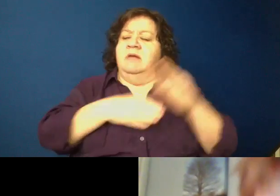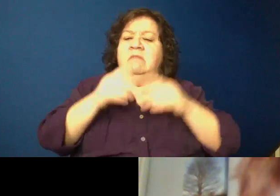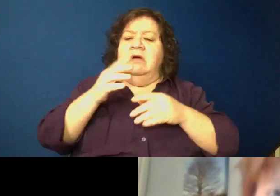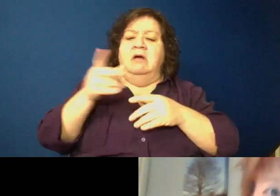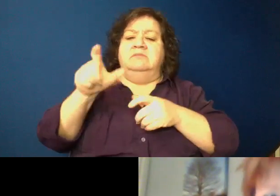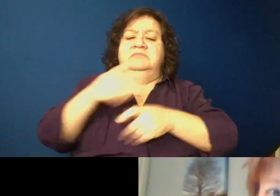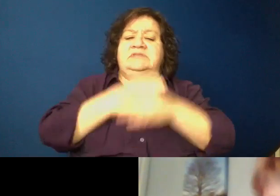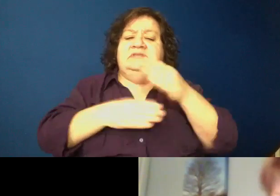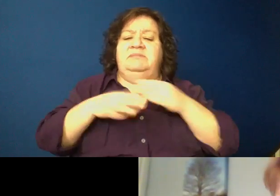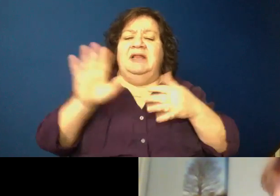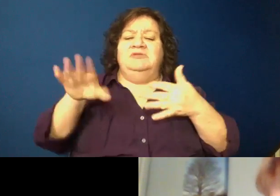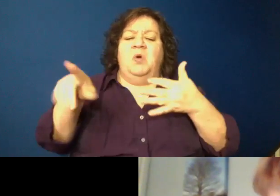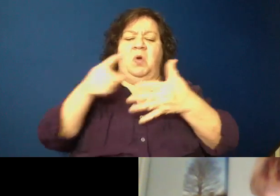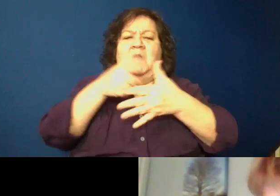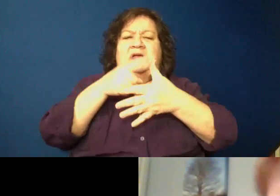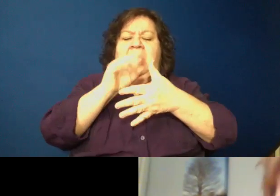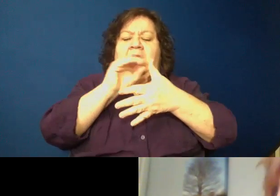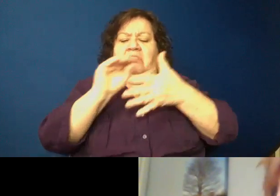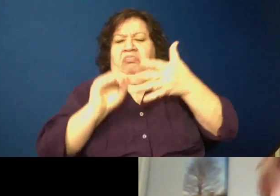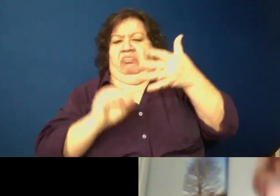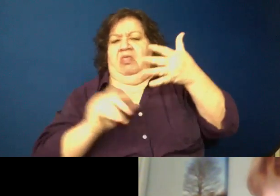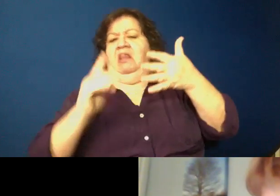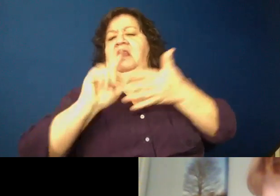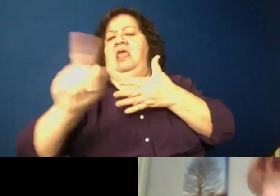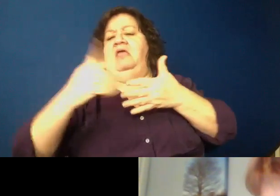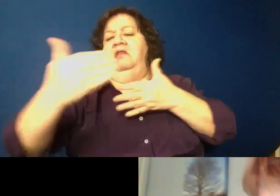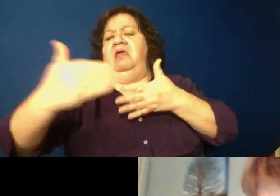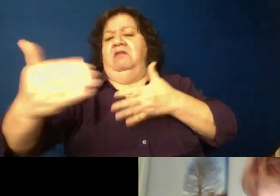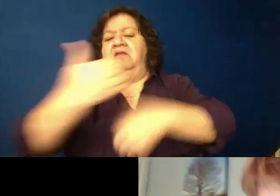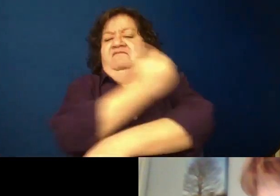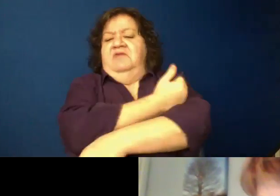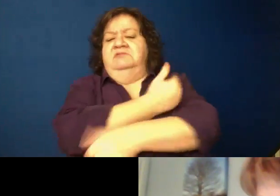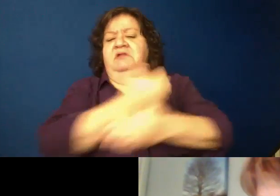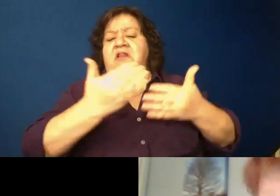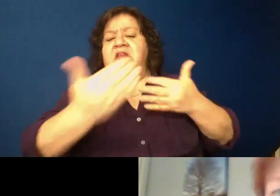would exceed would the number of people would exceed the number of vaccines available so we have